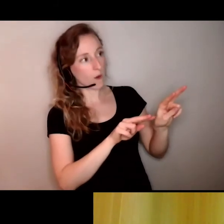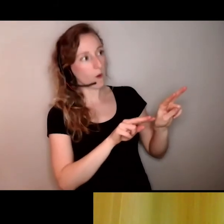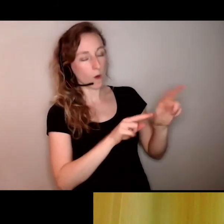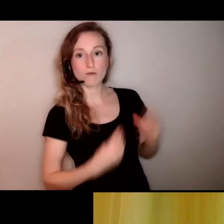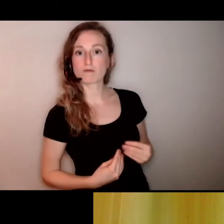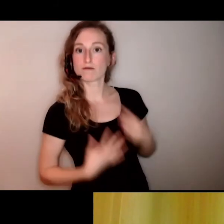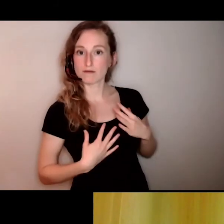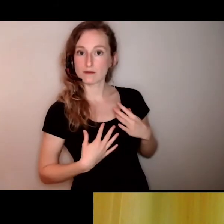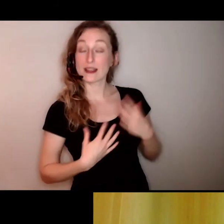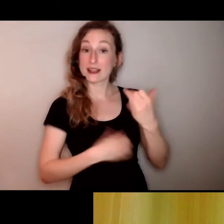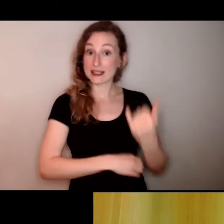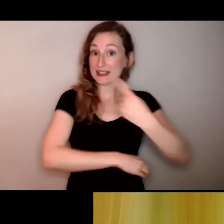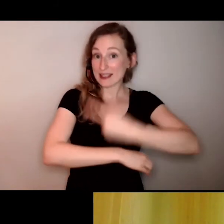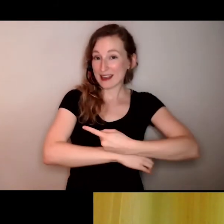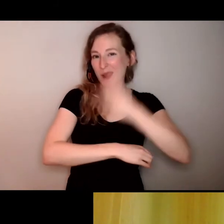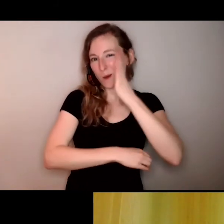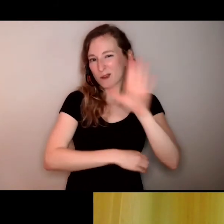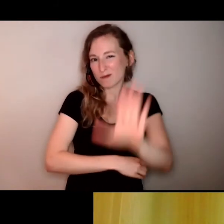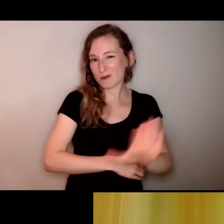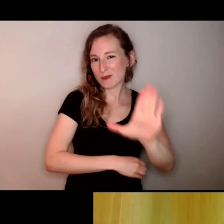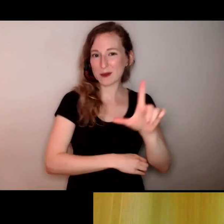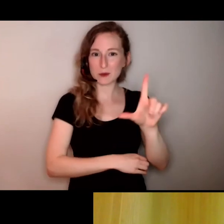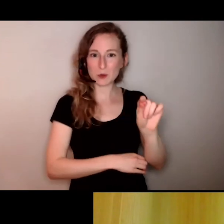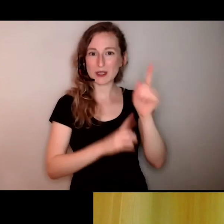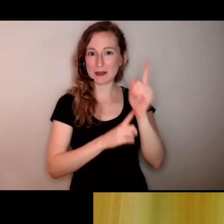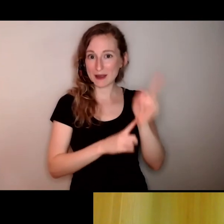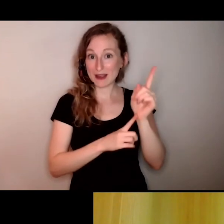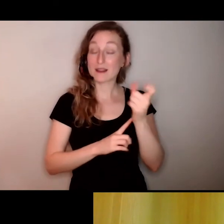to spend more time on a certain part or if you want to watch something again, you can always rewind it also.